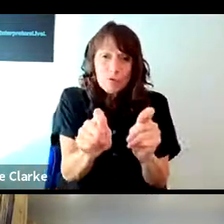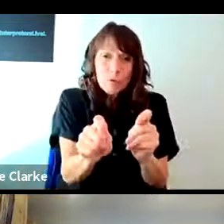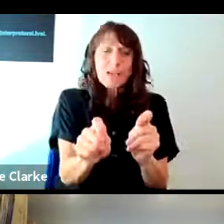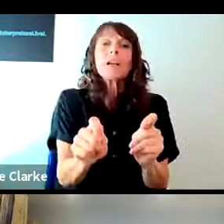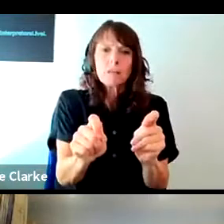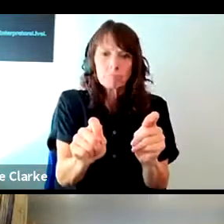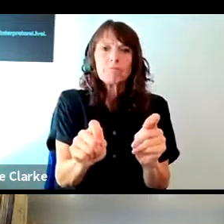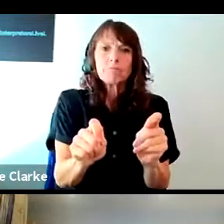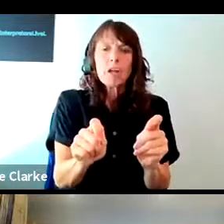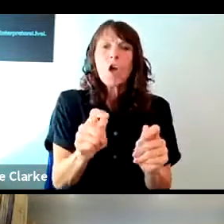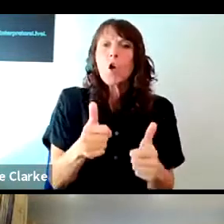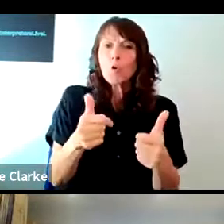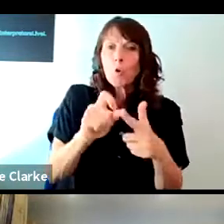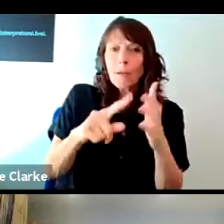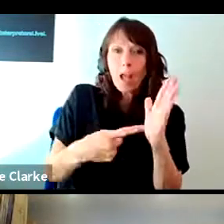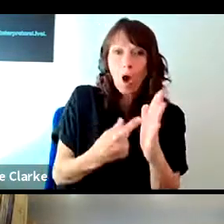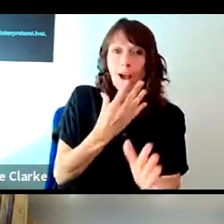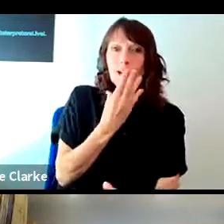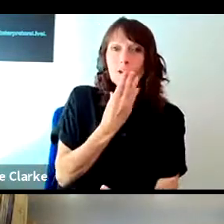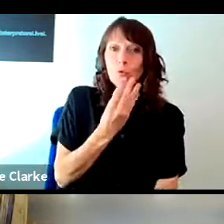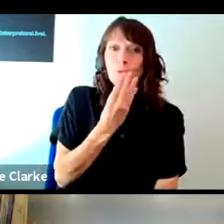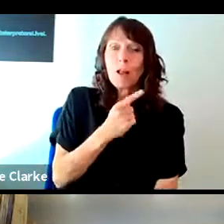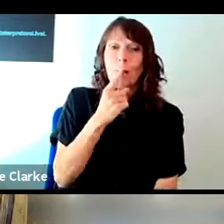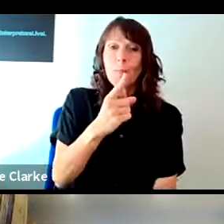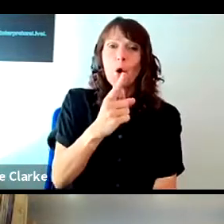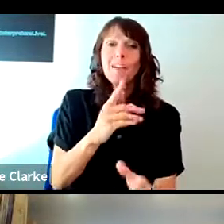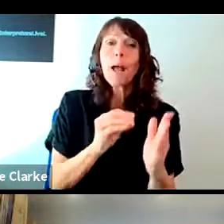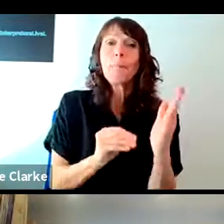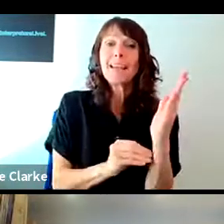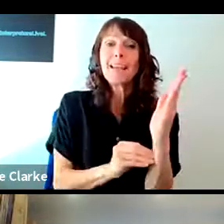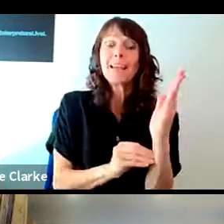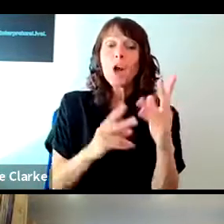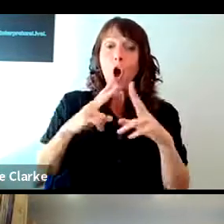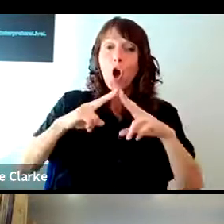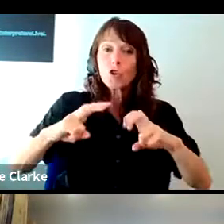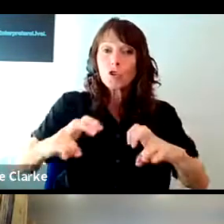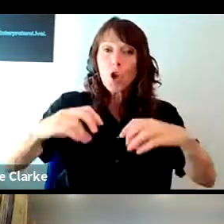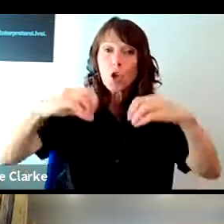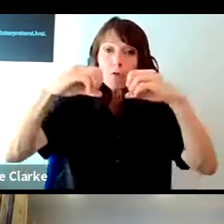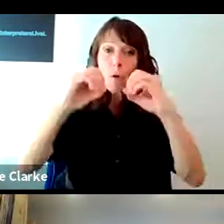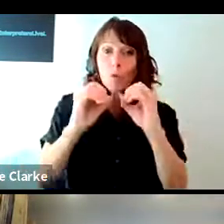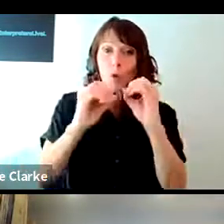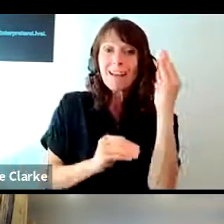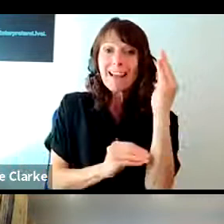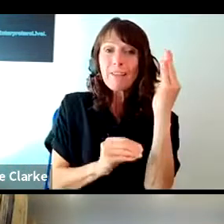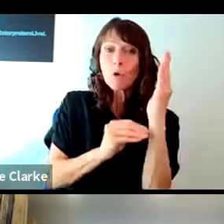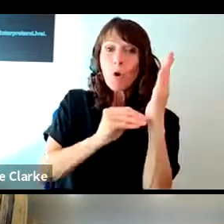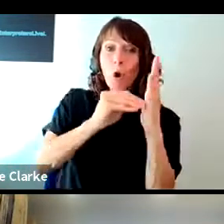PR is useful being on the top of Google is more, more influential than any good PR you're doing.